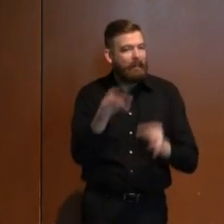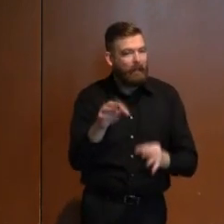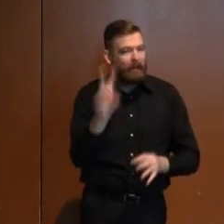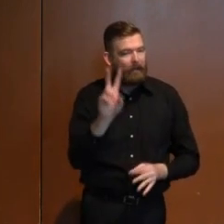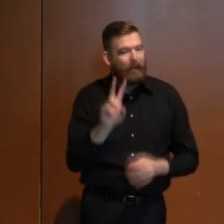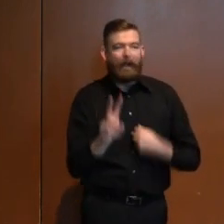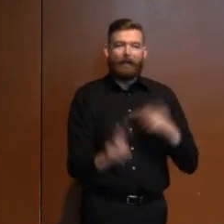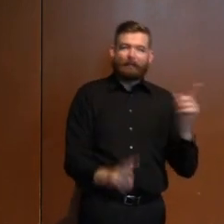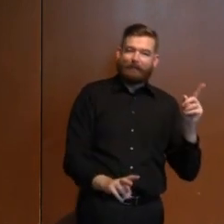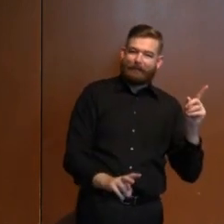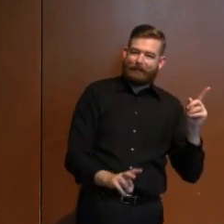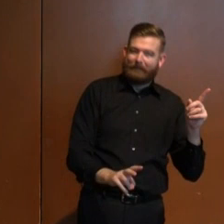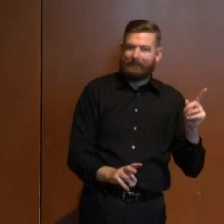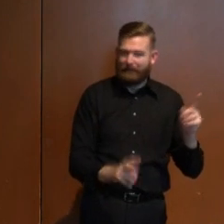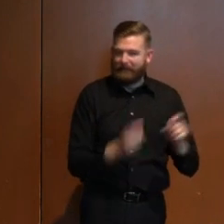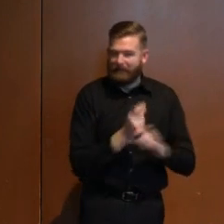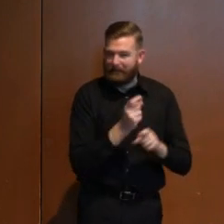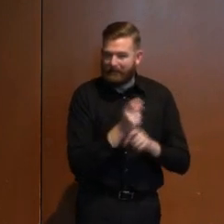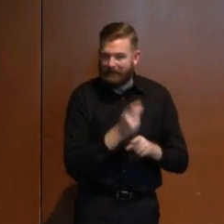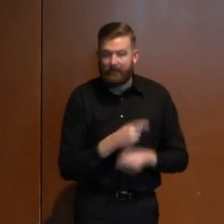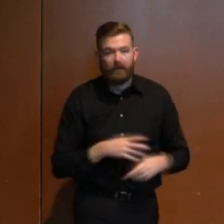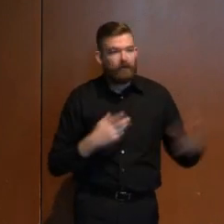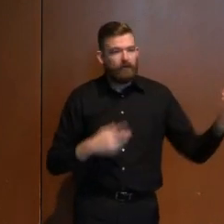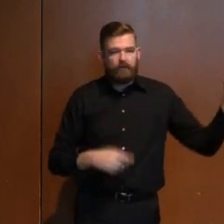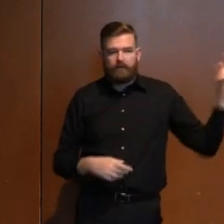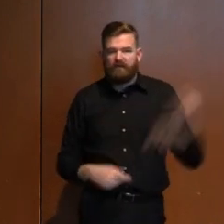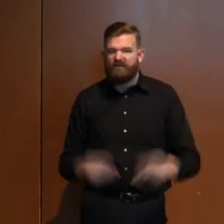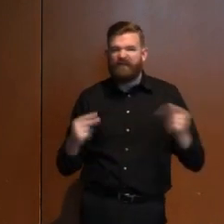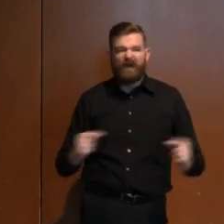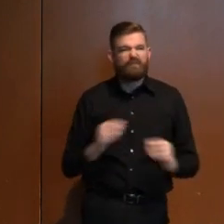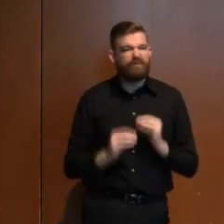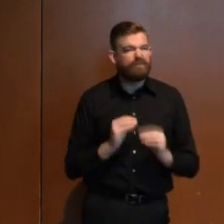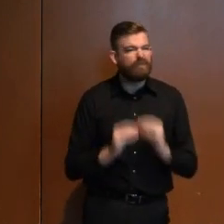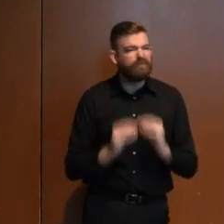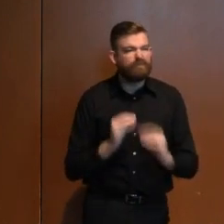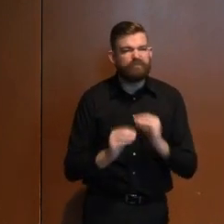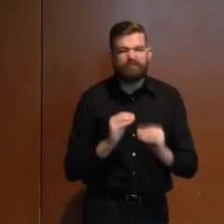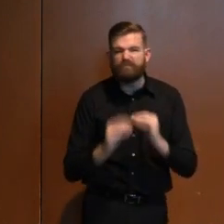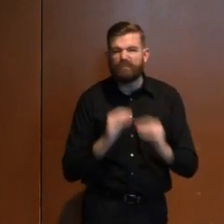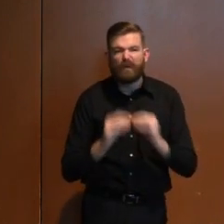YOU CAN WORK ON YOUR DEADLINES PETE THAT WILL BE APPRECIATED.